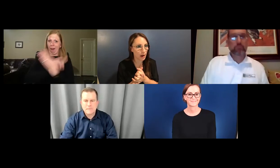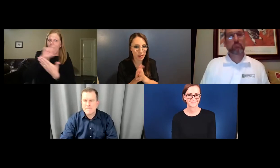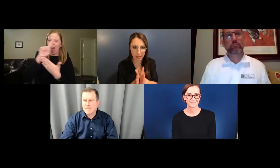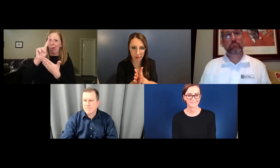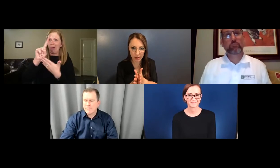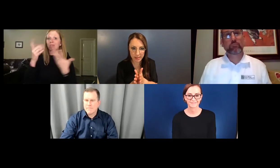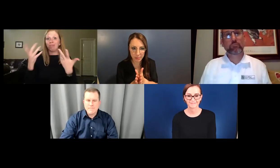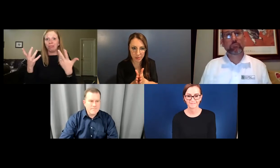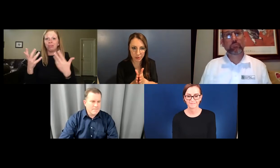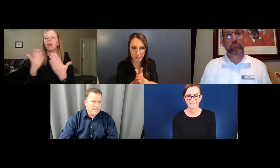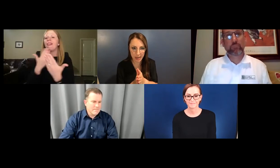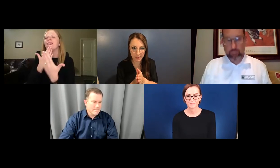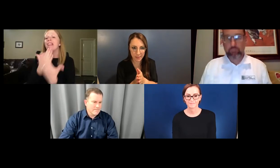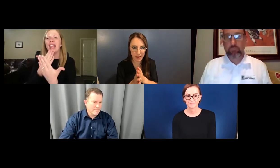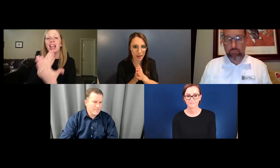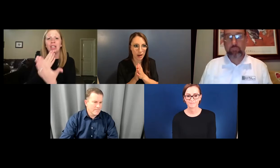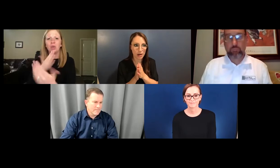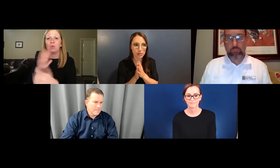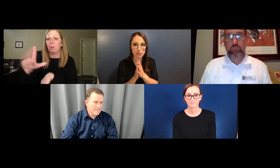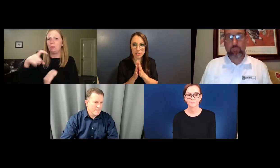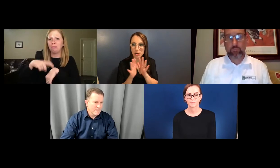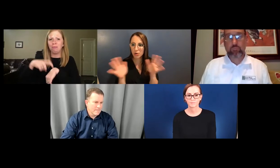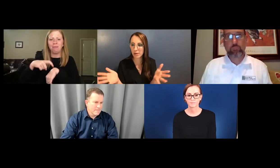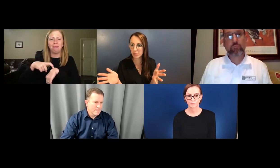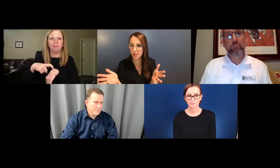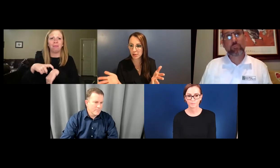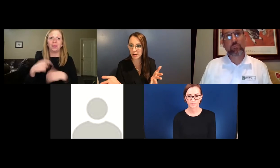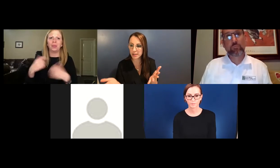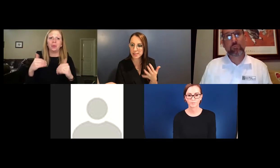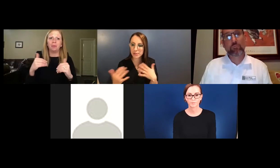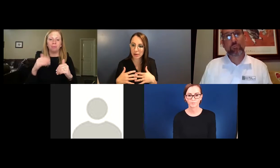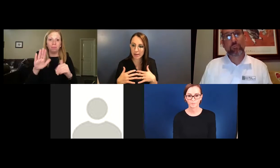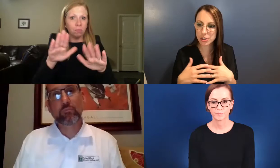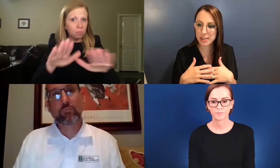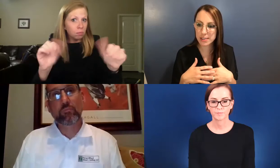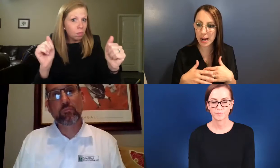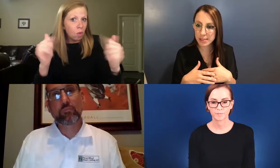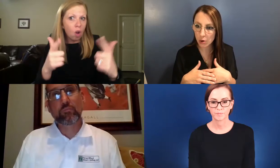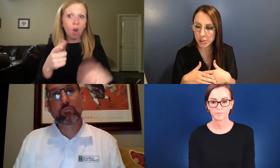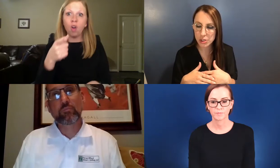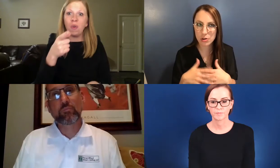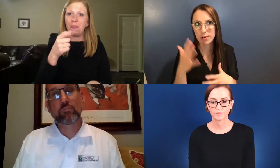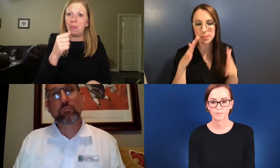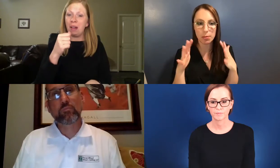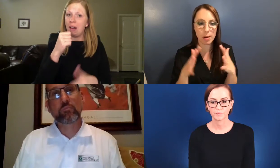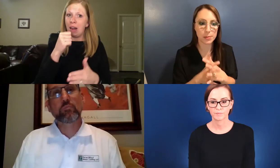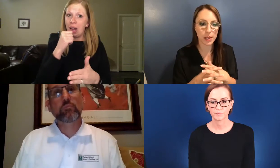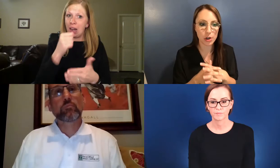I wanna thank you Ed so much for your time, just now everybody in the audience, if you didn't have a chance to ask a question, or if something popped up later,